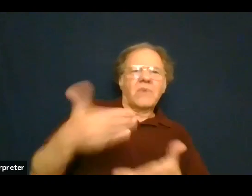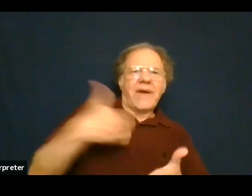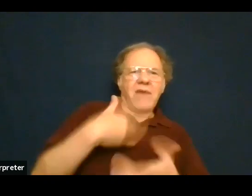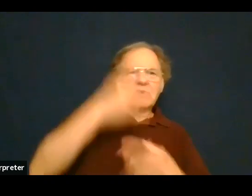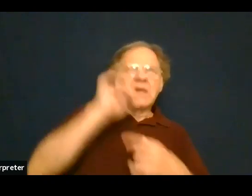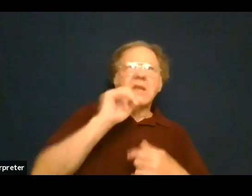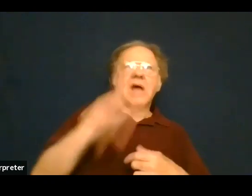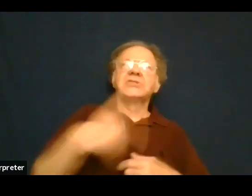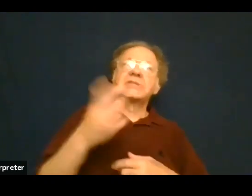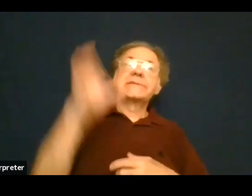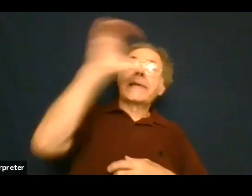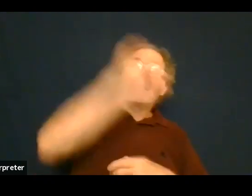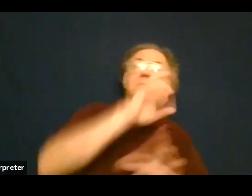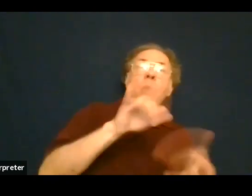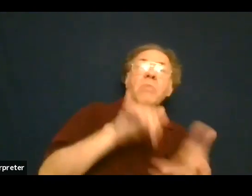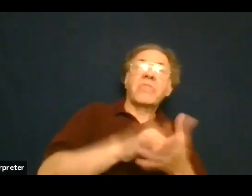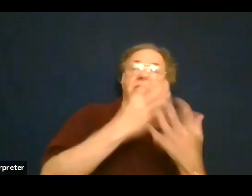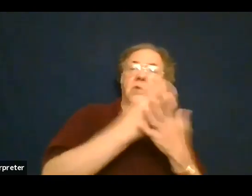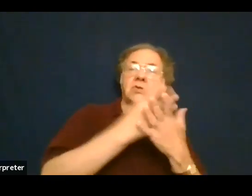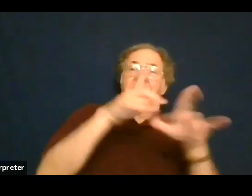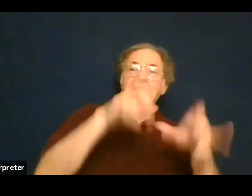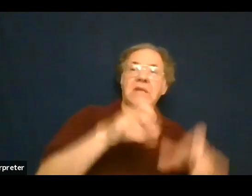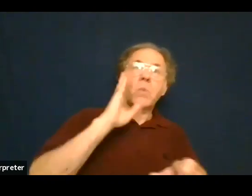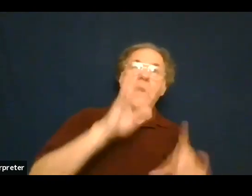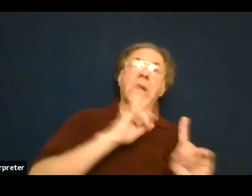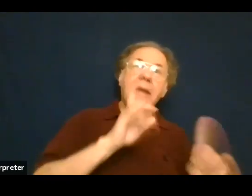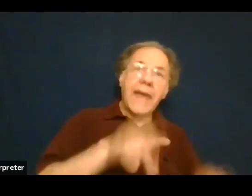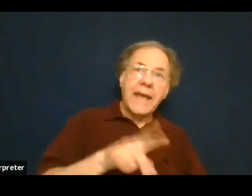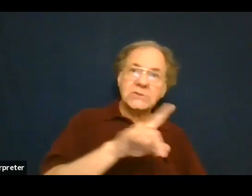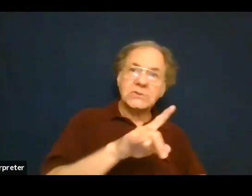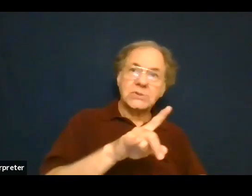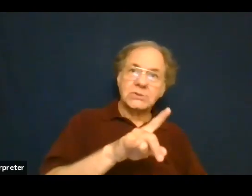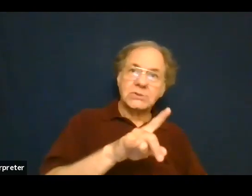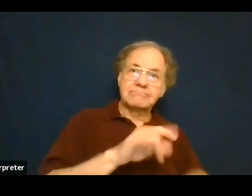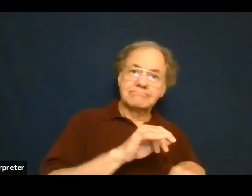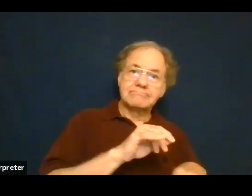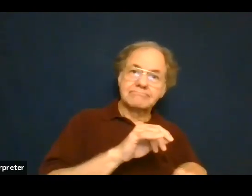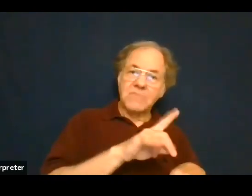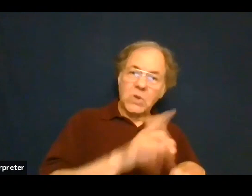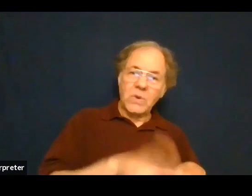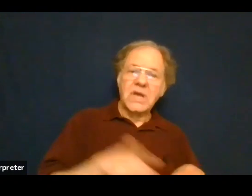that the screening test is going to answer it for them. So if you have a clear clinical diagnosis of an inherited